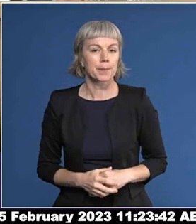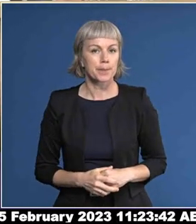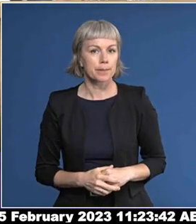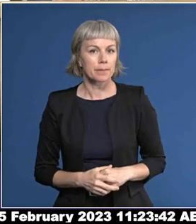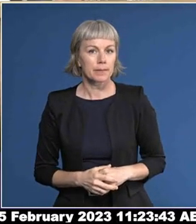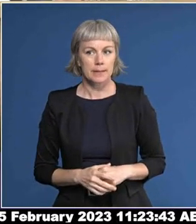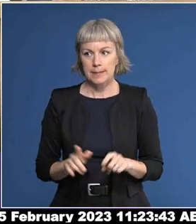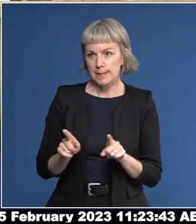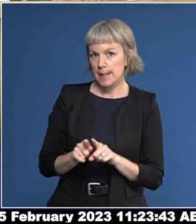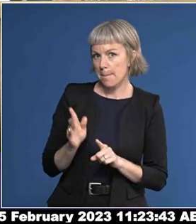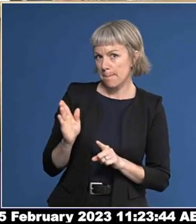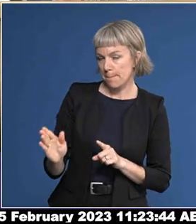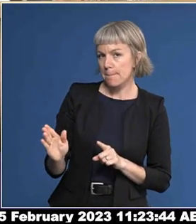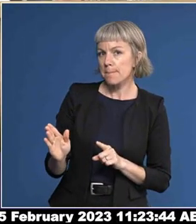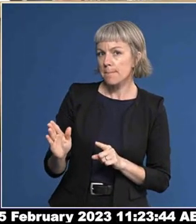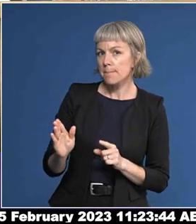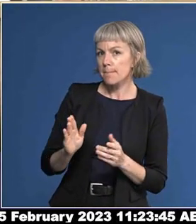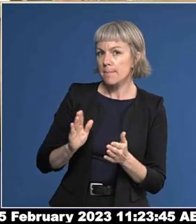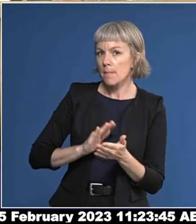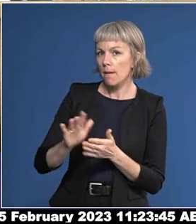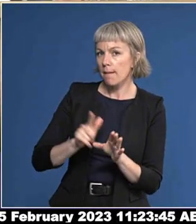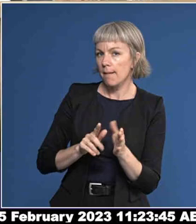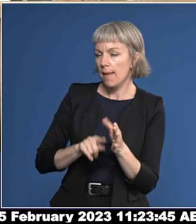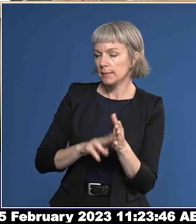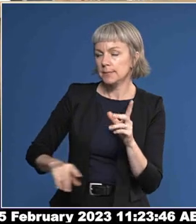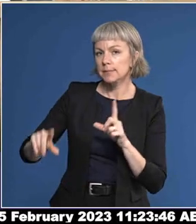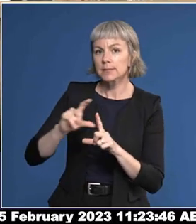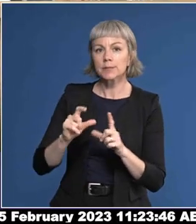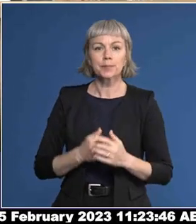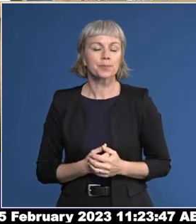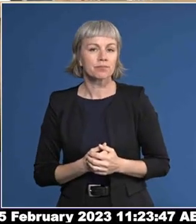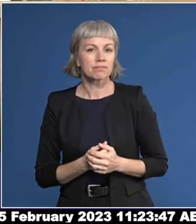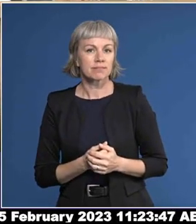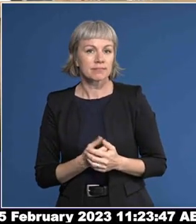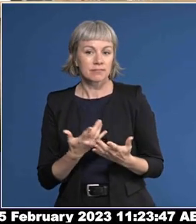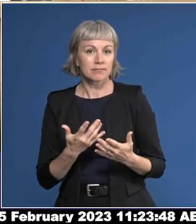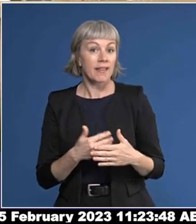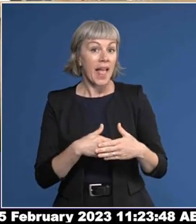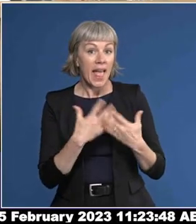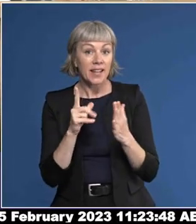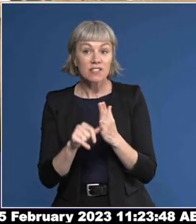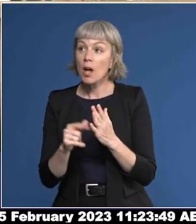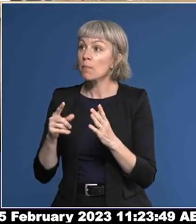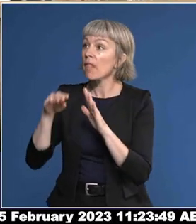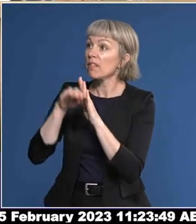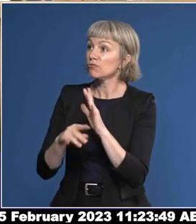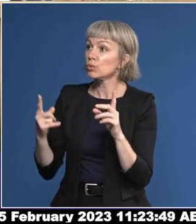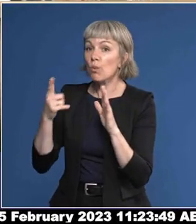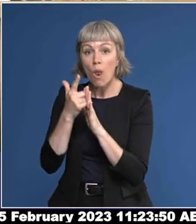Even though we have implemented systems, every time a change or regulation is made, we then have to go back to systems and providers to make sure that change is